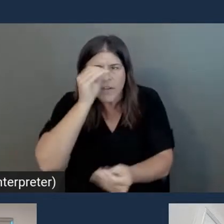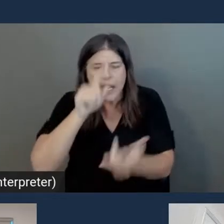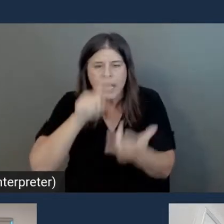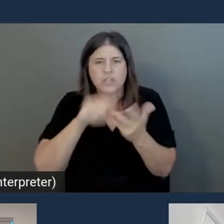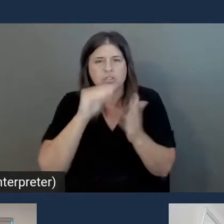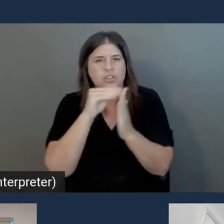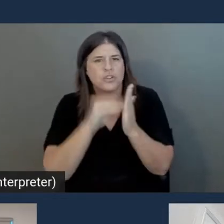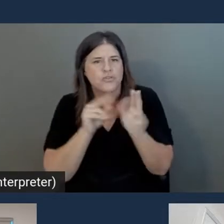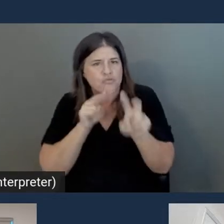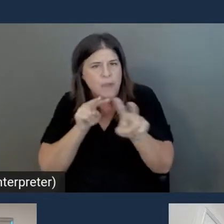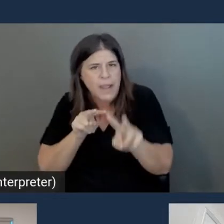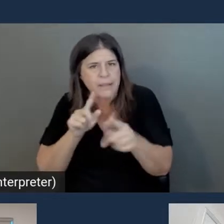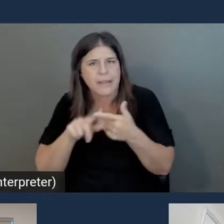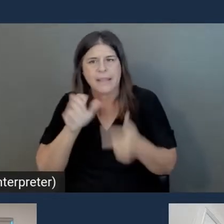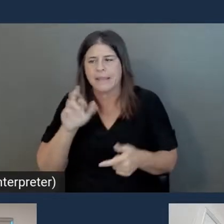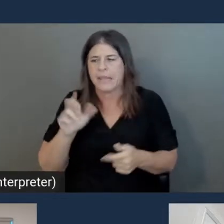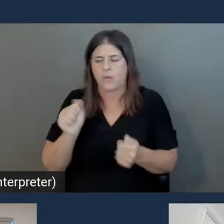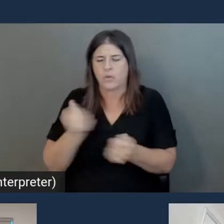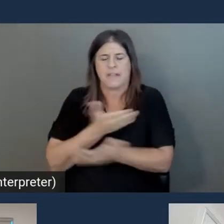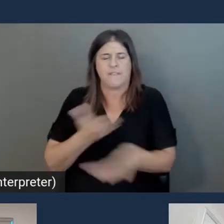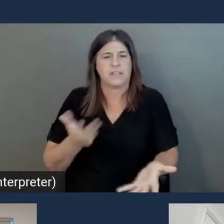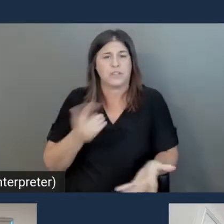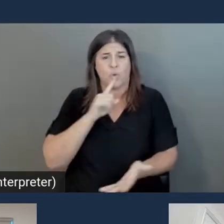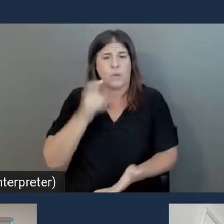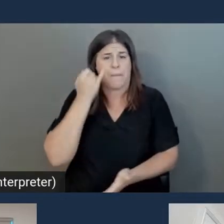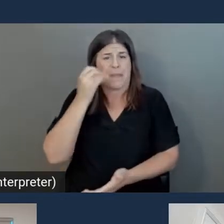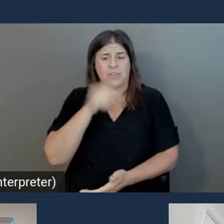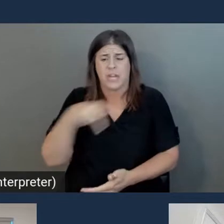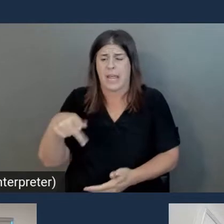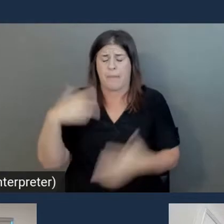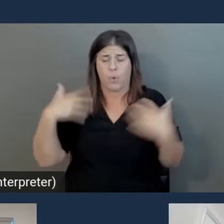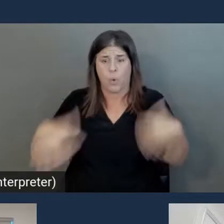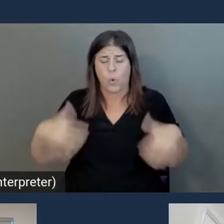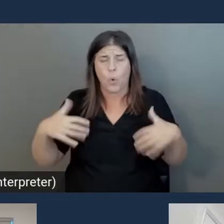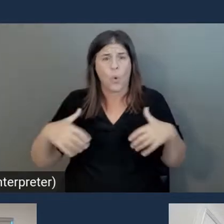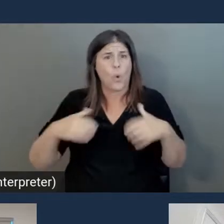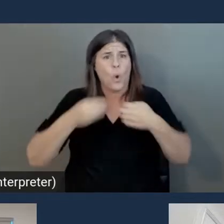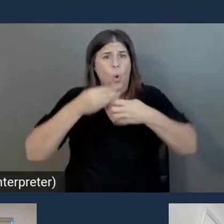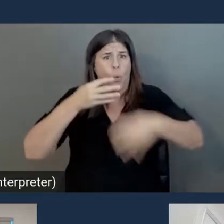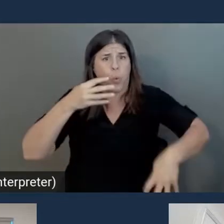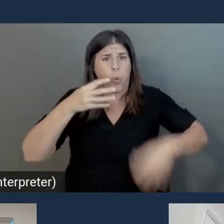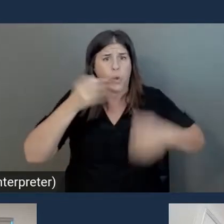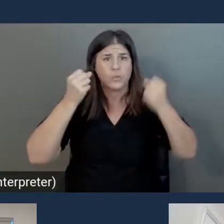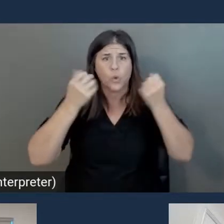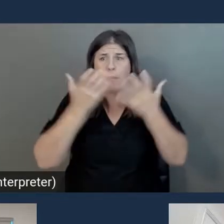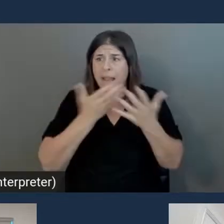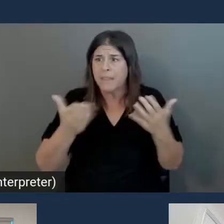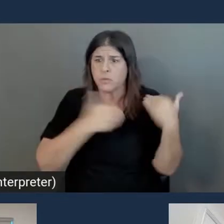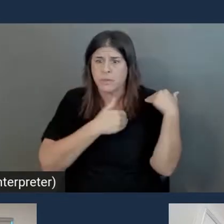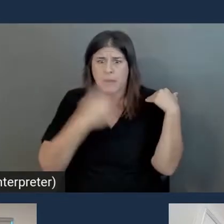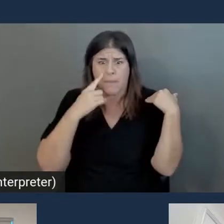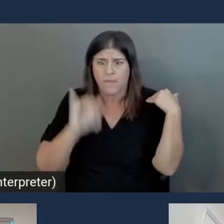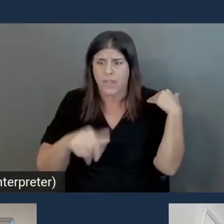So, you can imagine that applications tend to be growing very, very quickly and very significantly. Then you have...